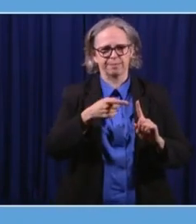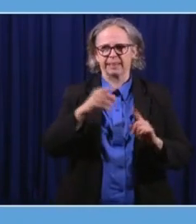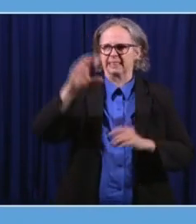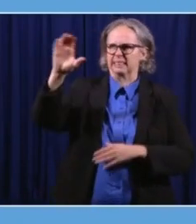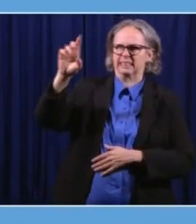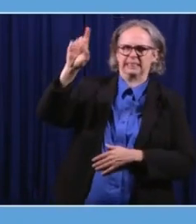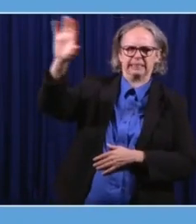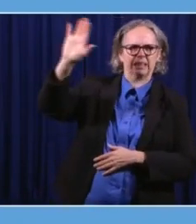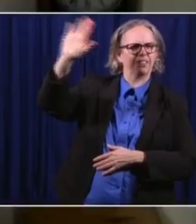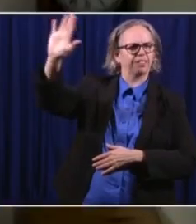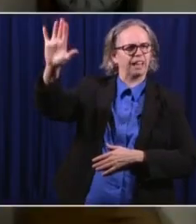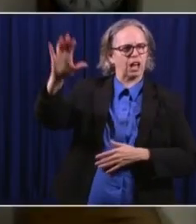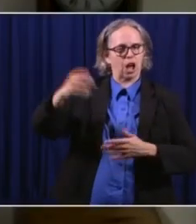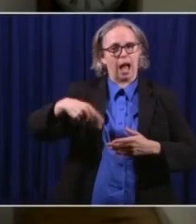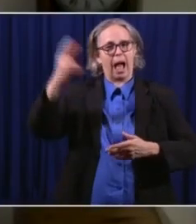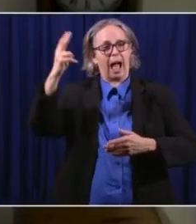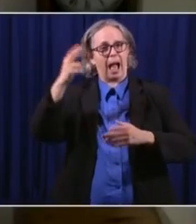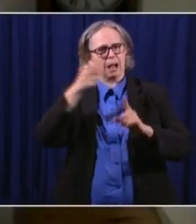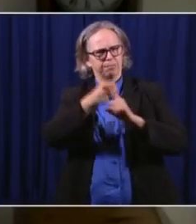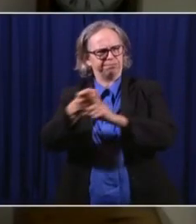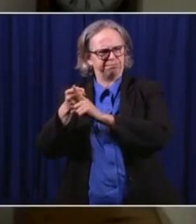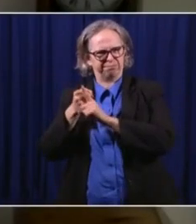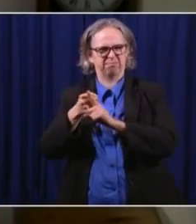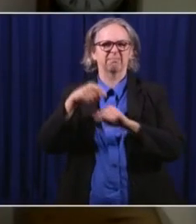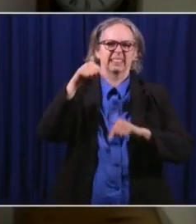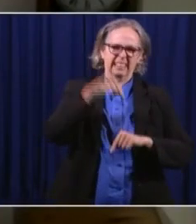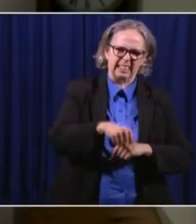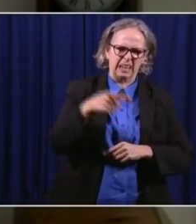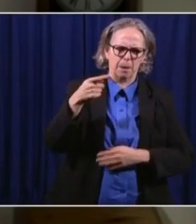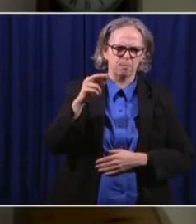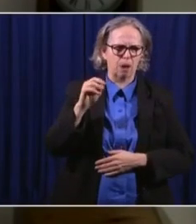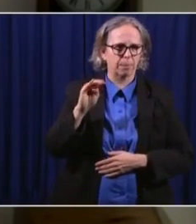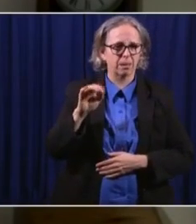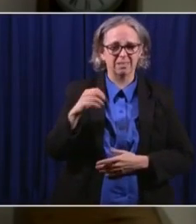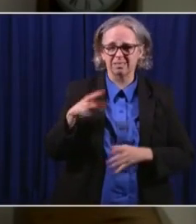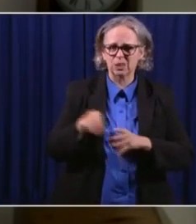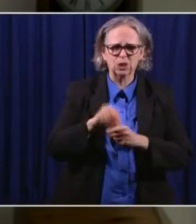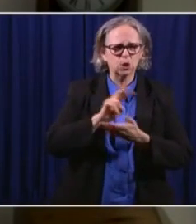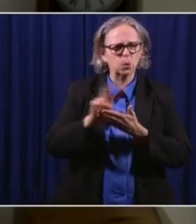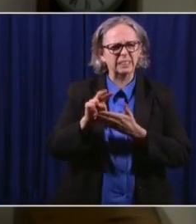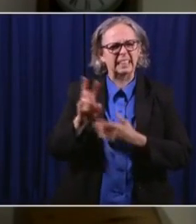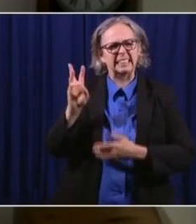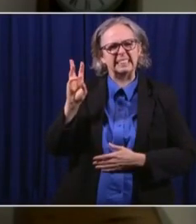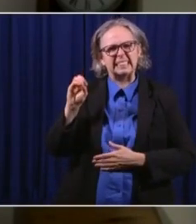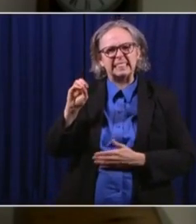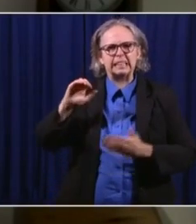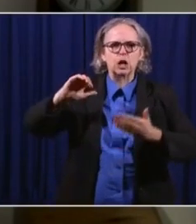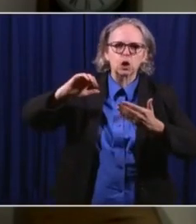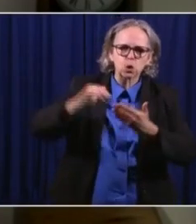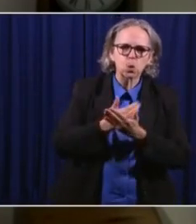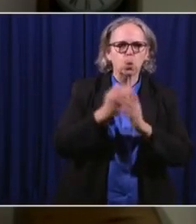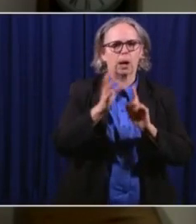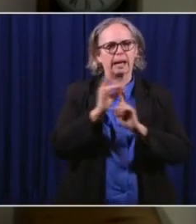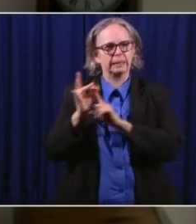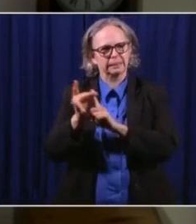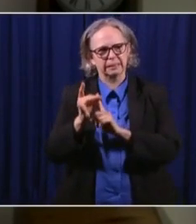IS NOW UNFORTUNATELY SPREAD INTO THE COMMUNITY. NEXT COUNTY IS PROBO COUNTY. THEY'RE RED BECAUSE THEY MEET